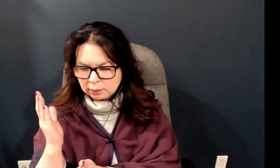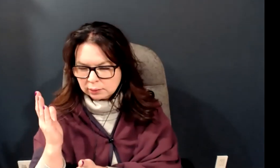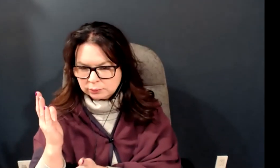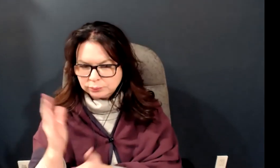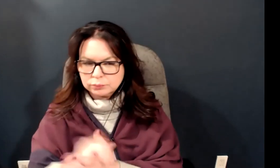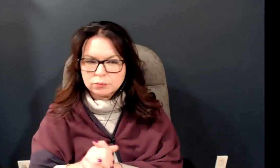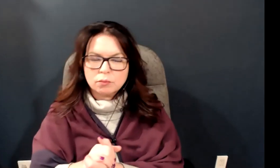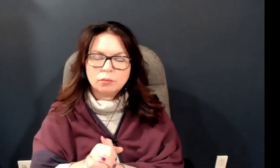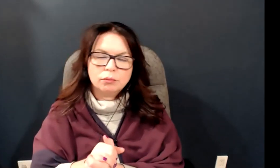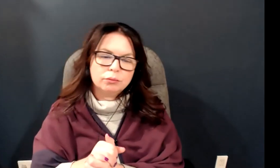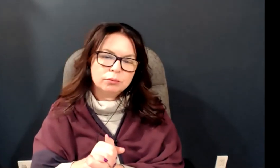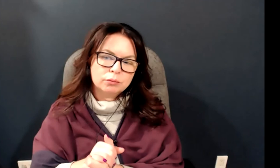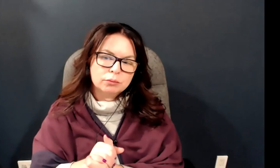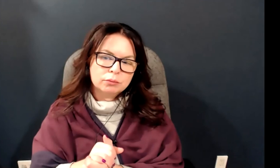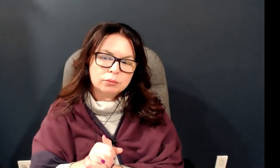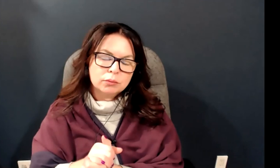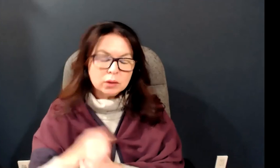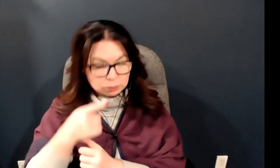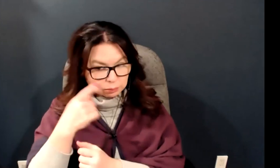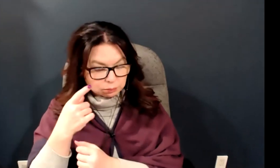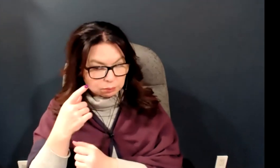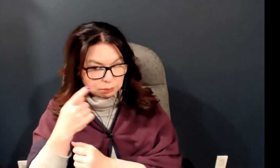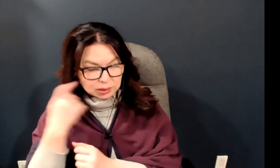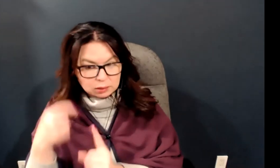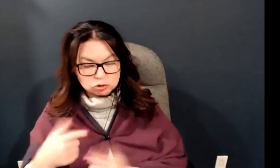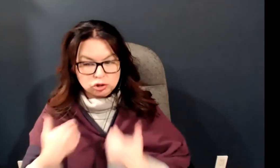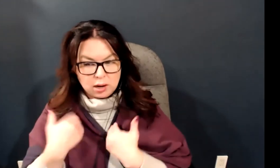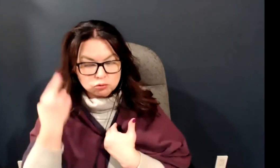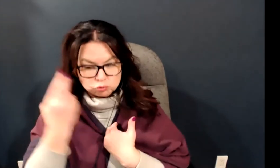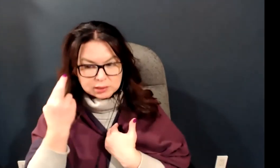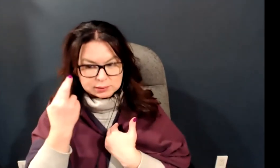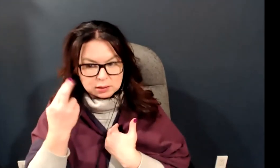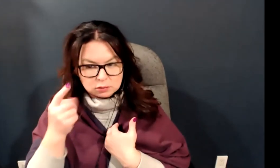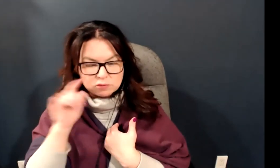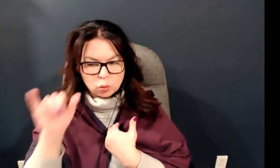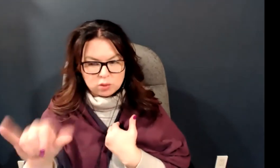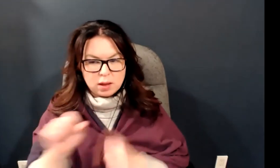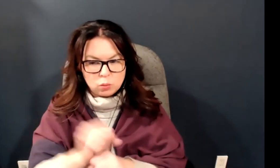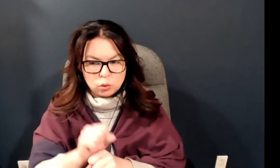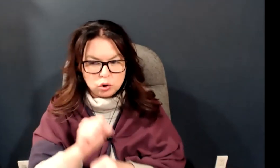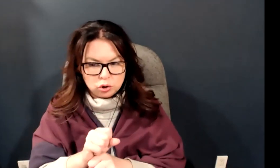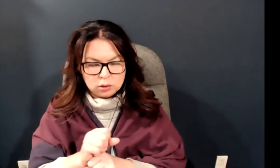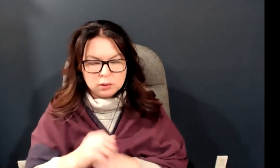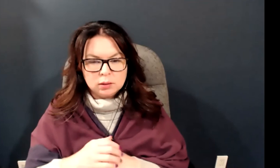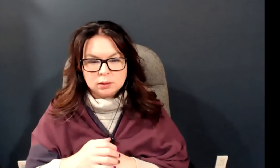[Diane] Yeah, but I understand that, I understand exactly what you're saying and that's, that,